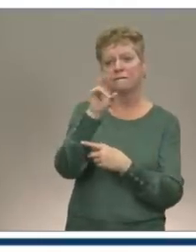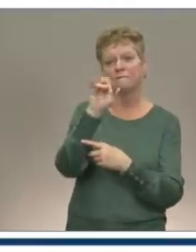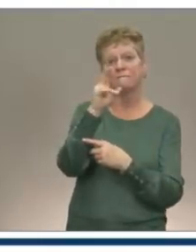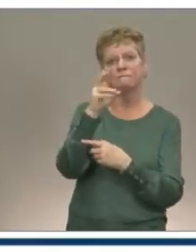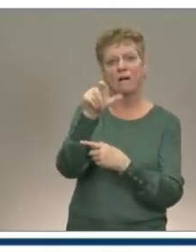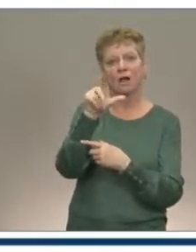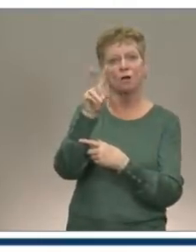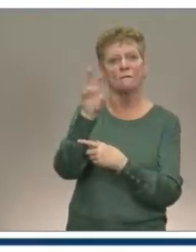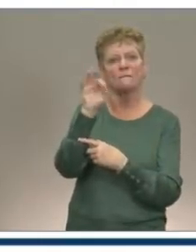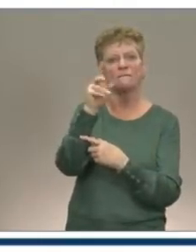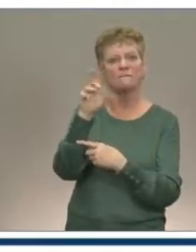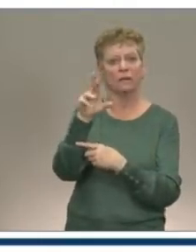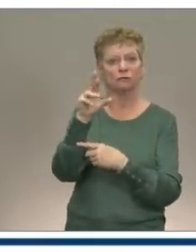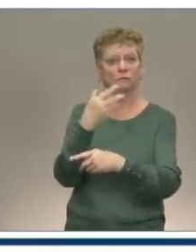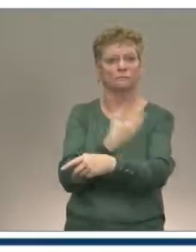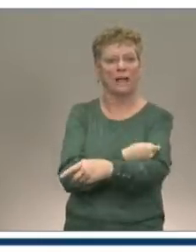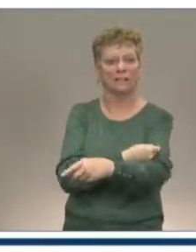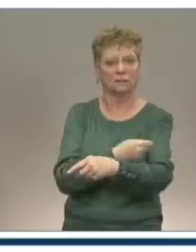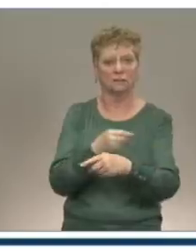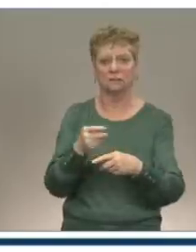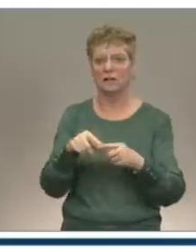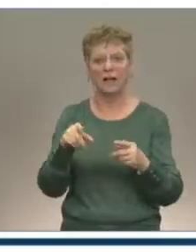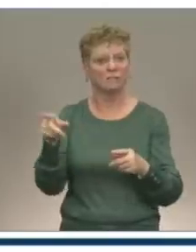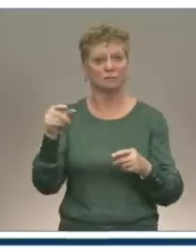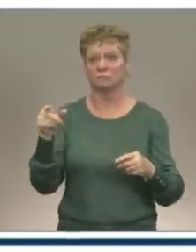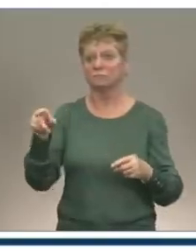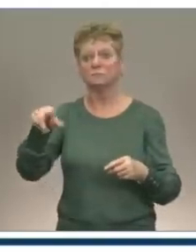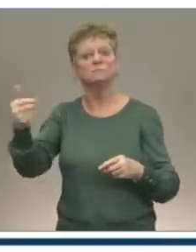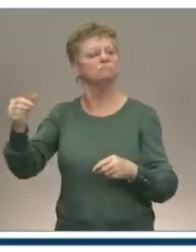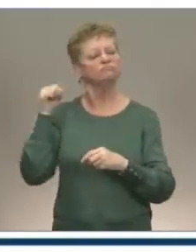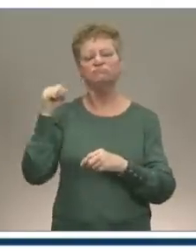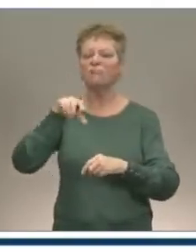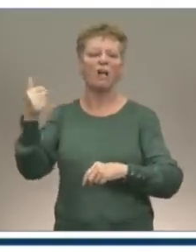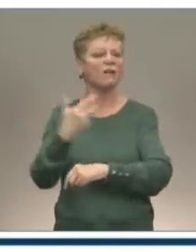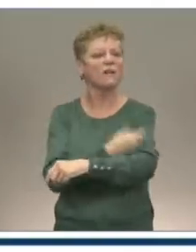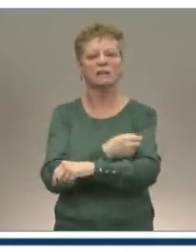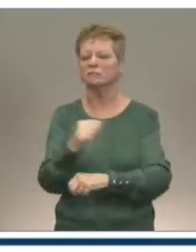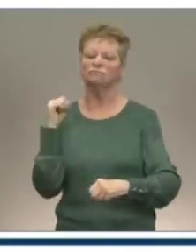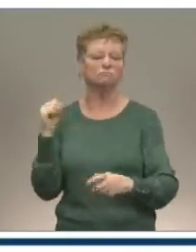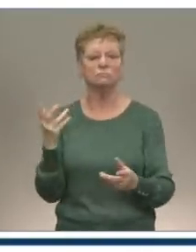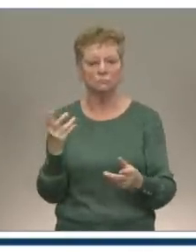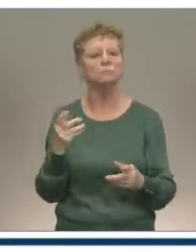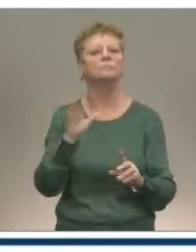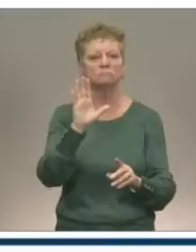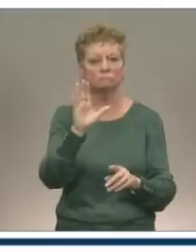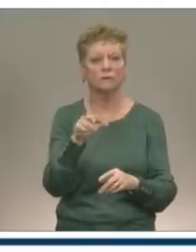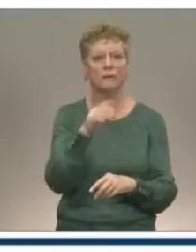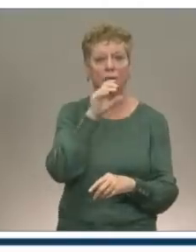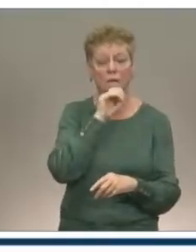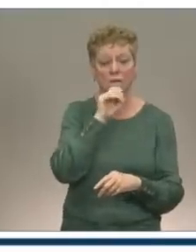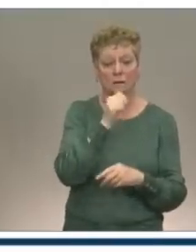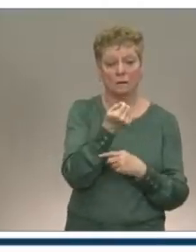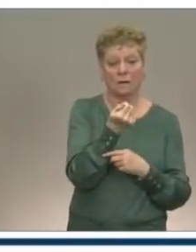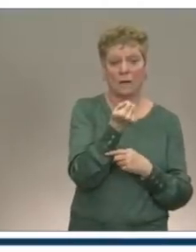won't get vaccinated any other way late next week anyone 18 years of or older who will be